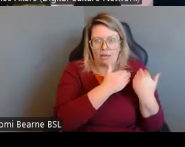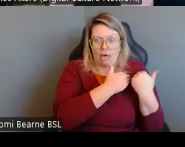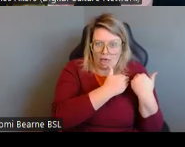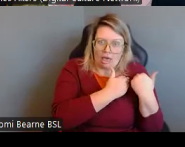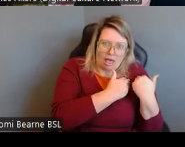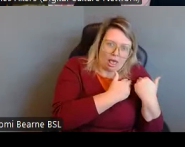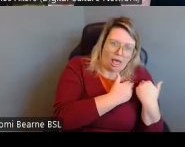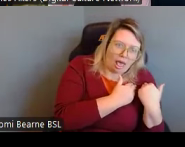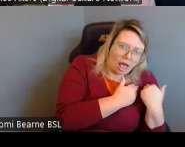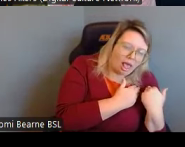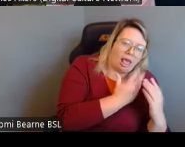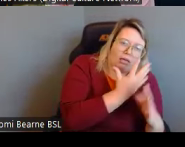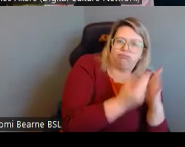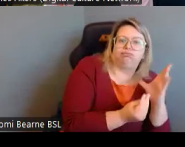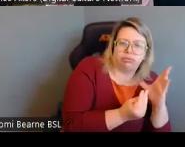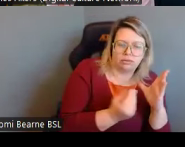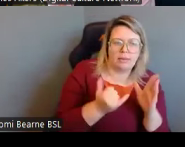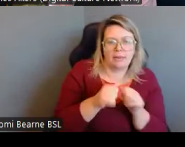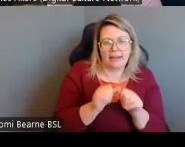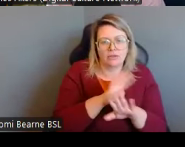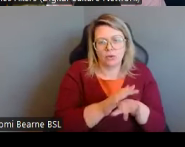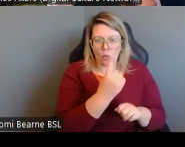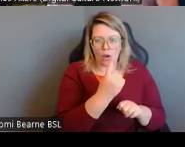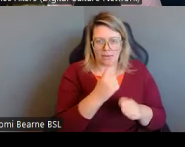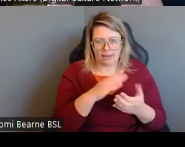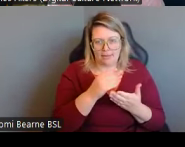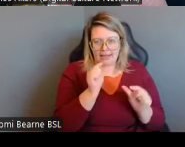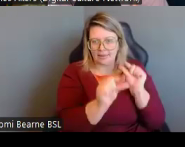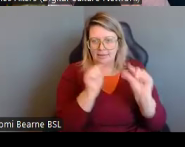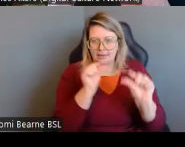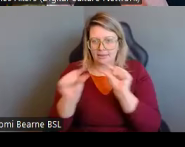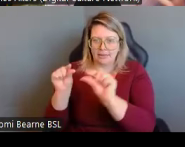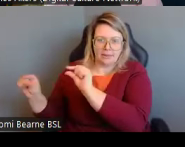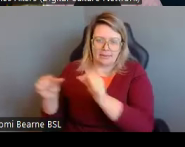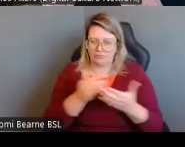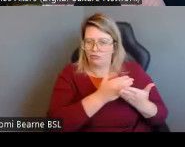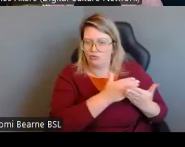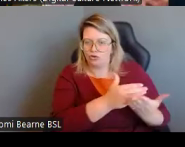more bits of data or more systems that you're using. If, for example, a billionaire megalomaniac